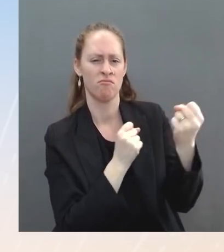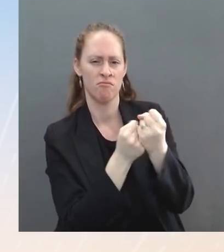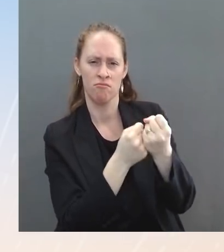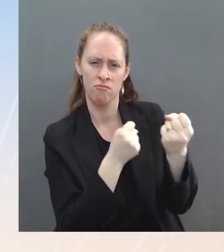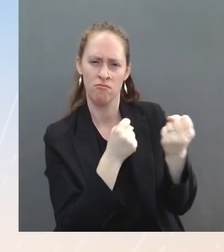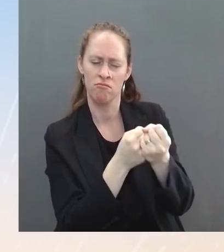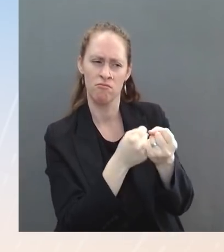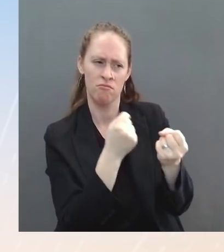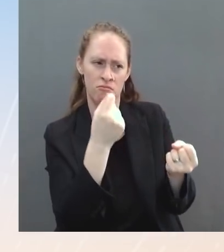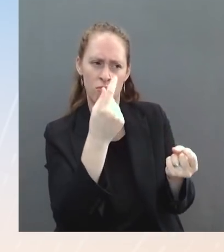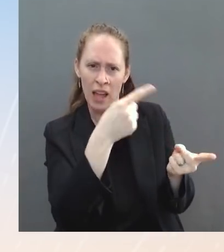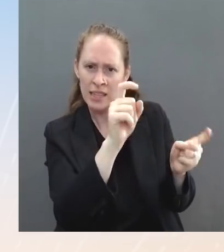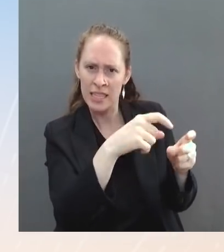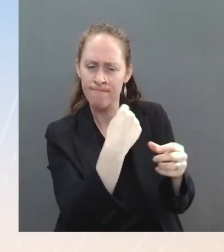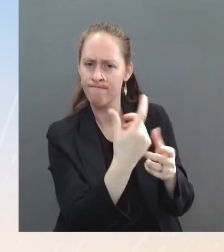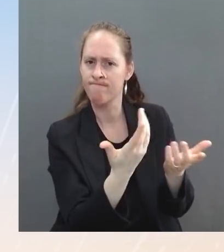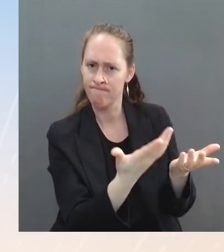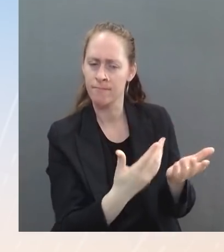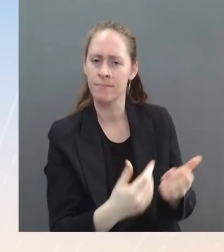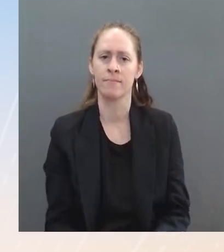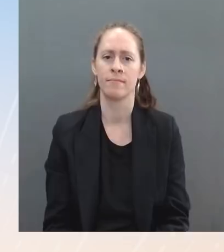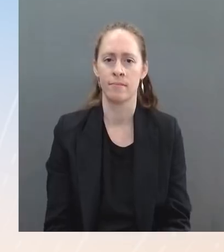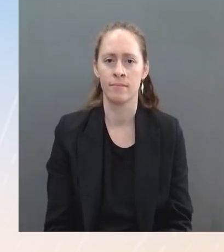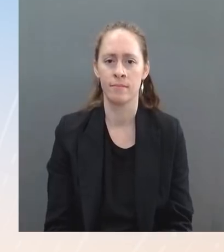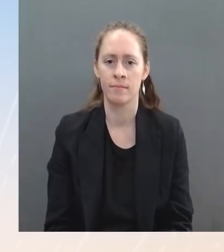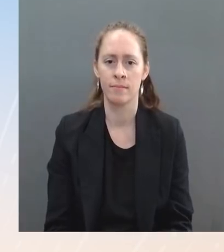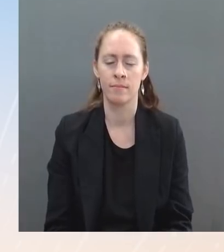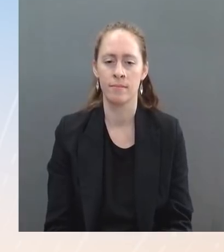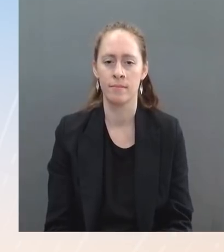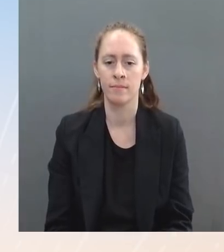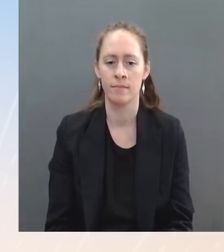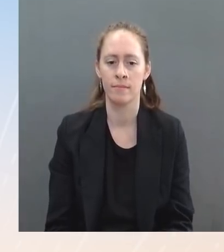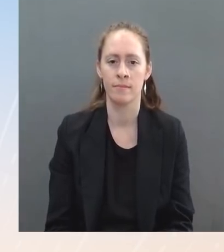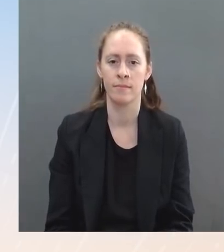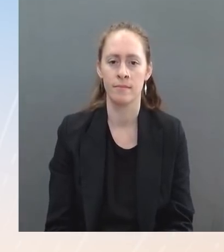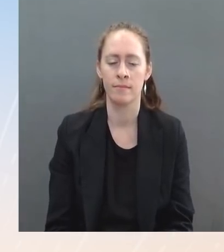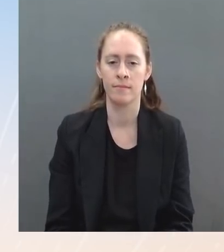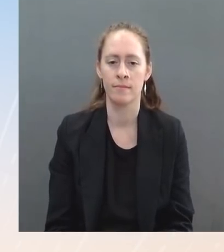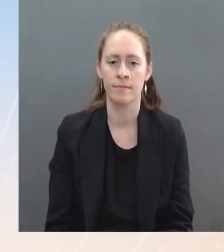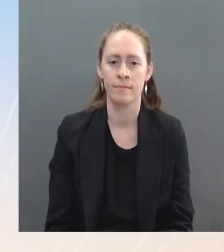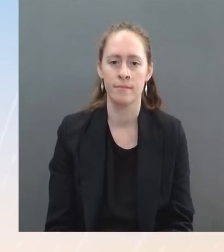with the Quint on Monday, at the leader level. Our teams have been working around the clock together,